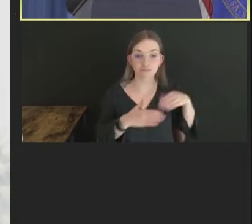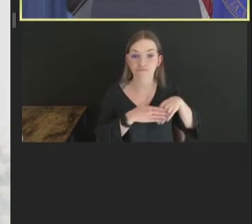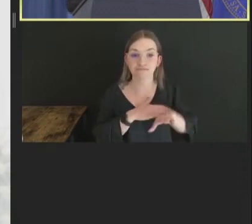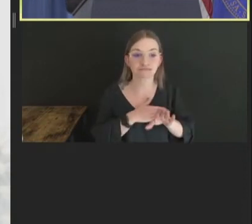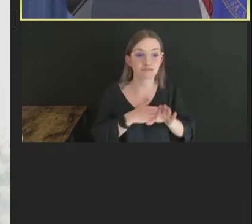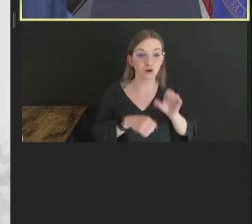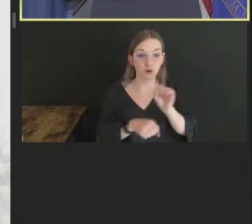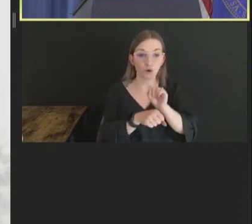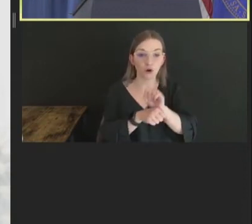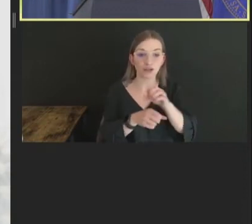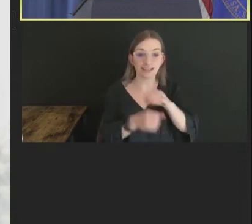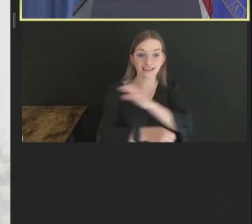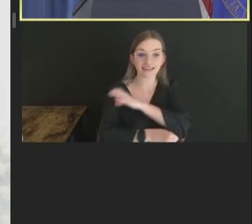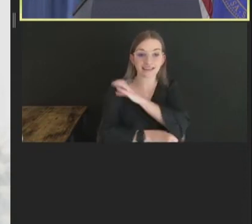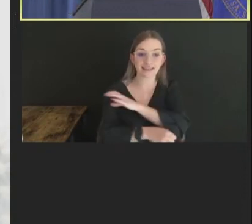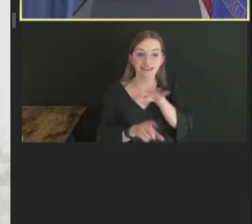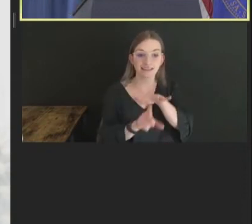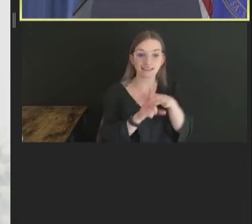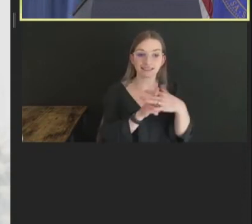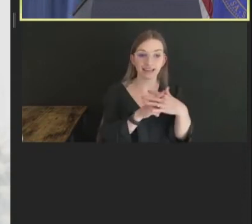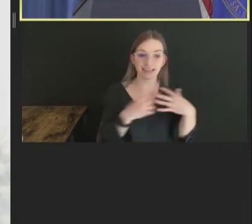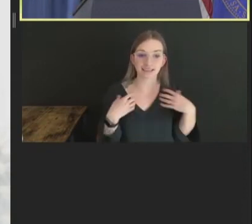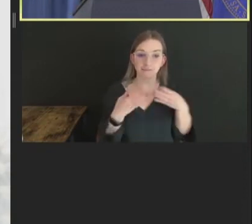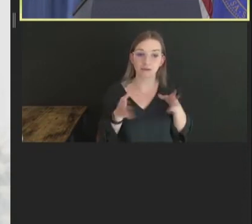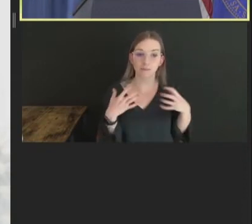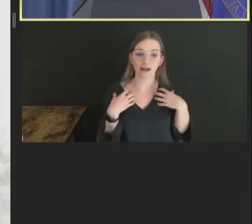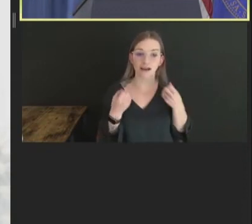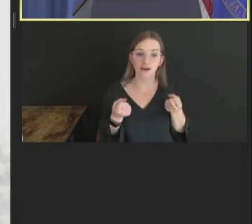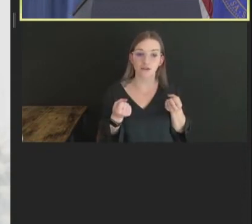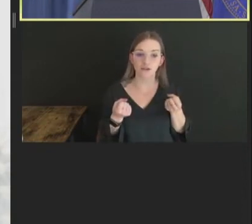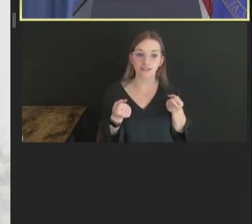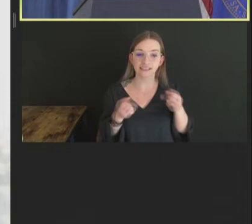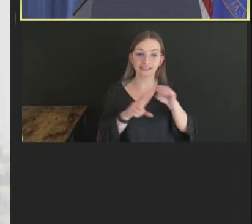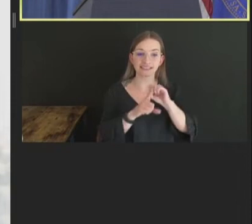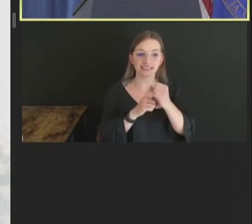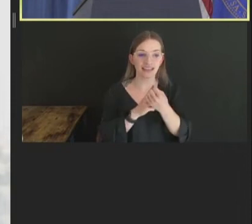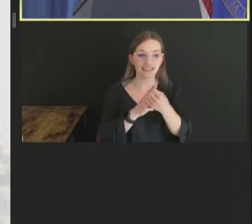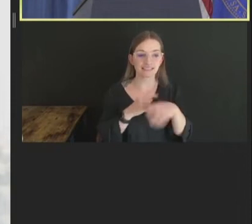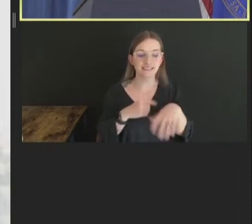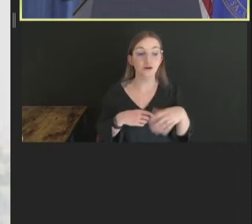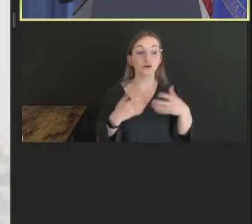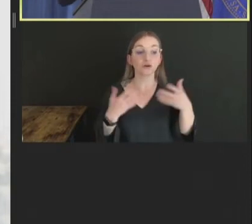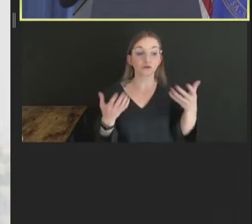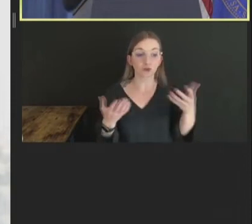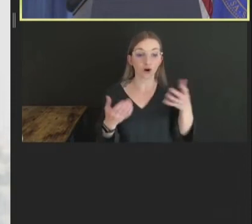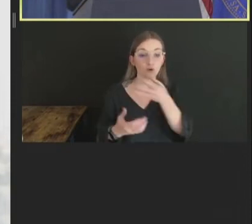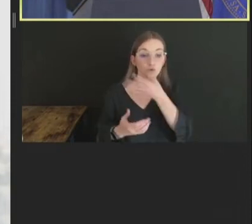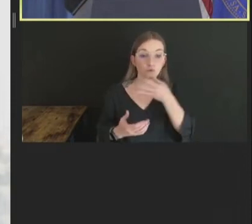settings and public health settings. So, Arizona, actually rural Arizona, is where that movement or